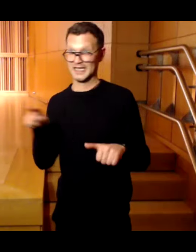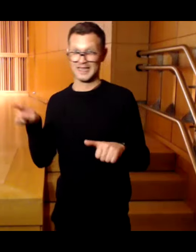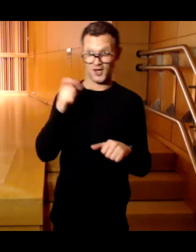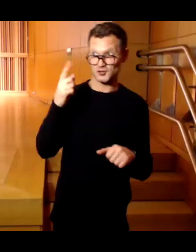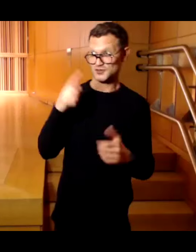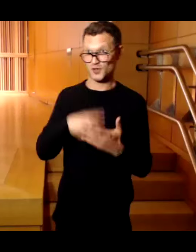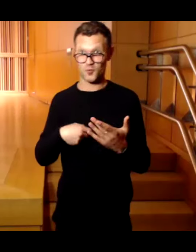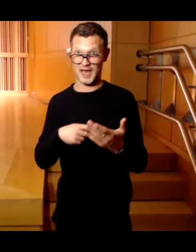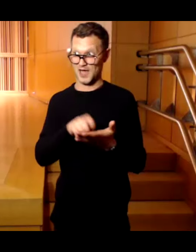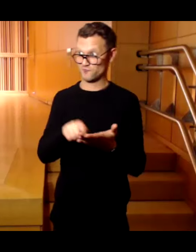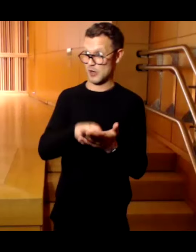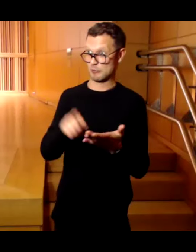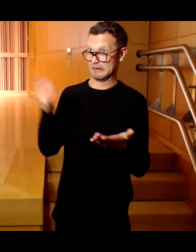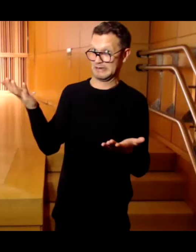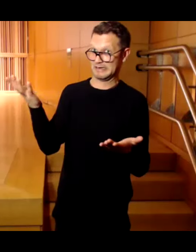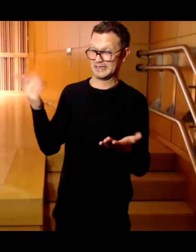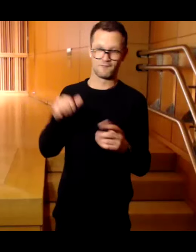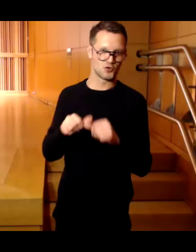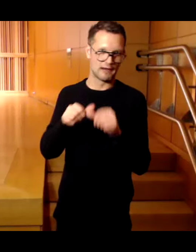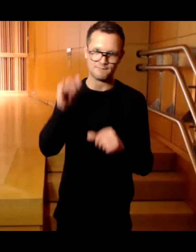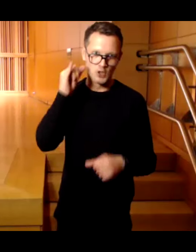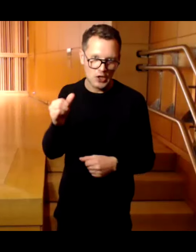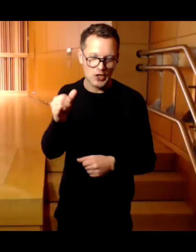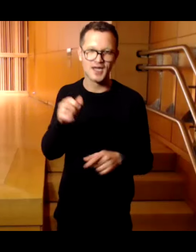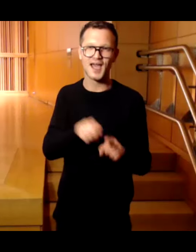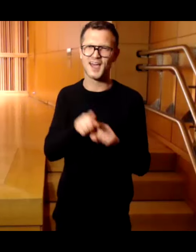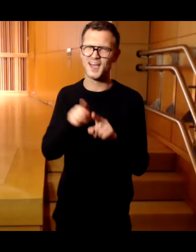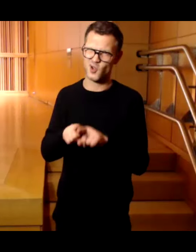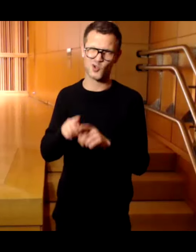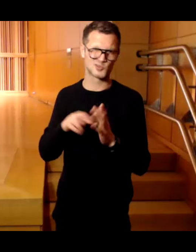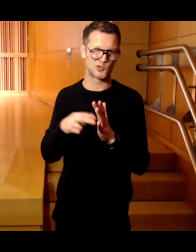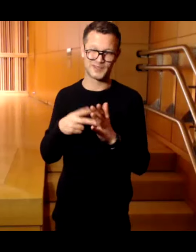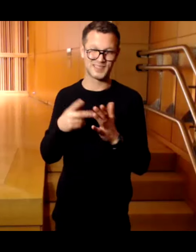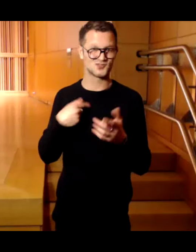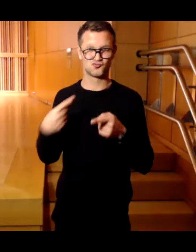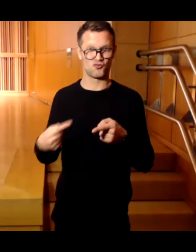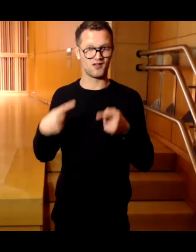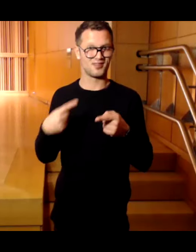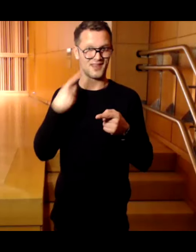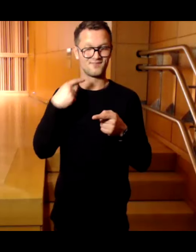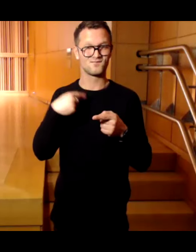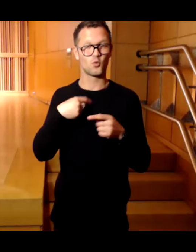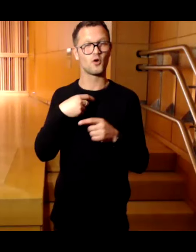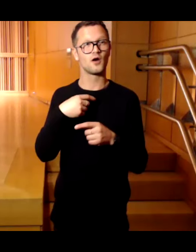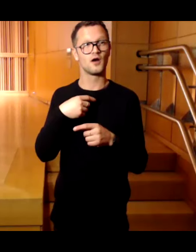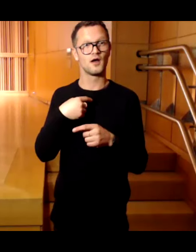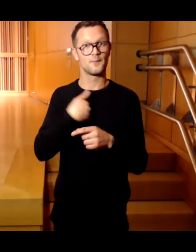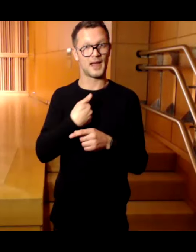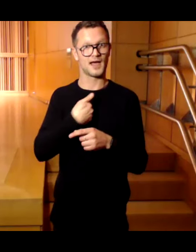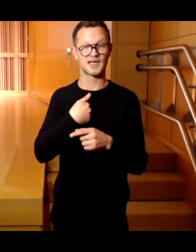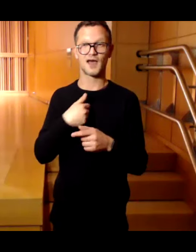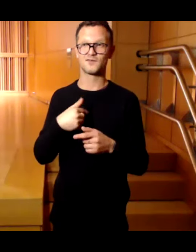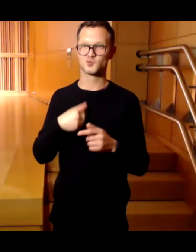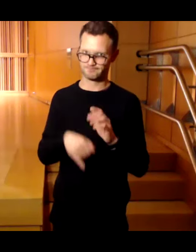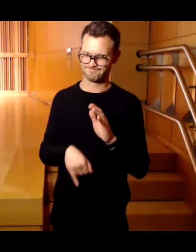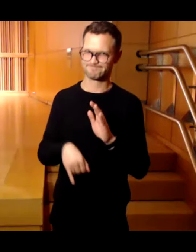In other words, it really meant struggling to make my newly stamped identity an alien.